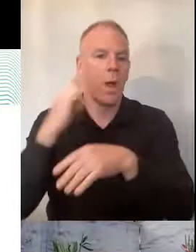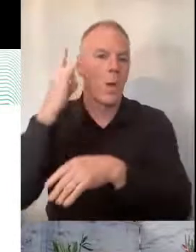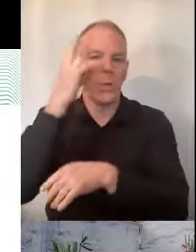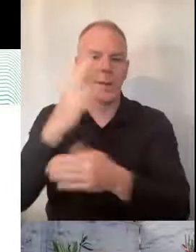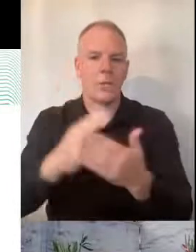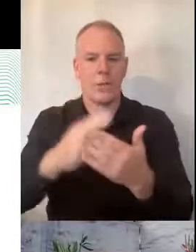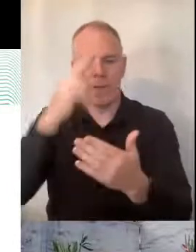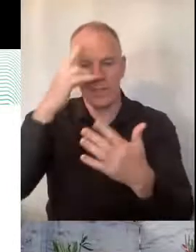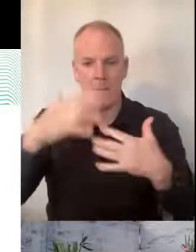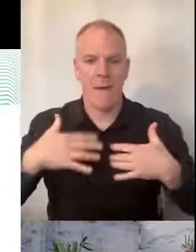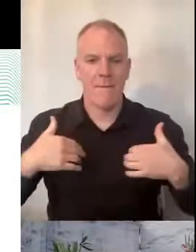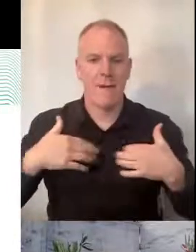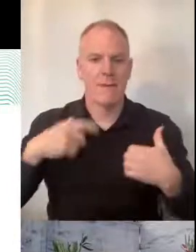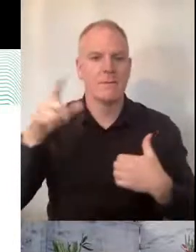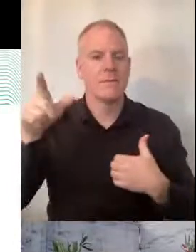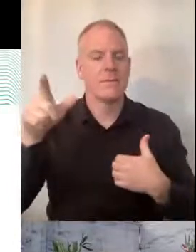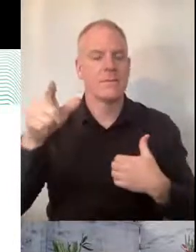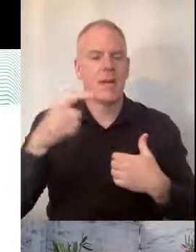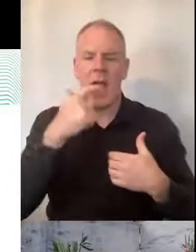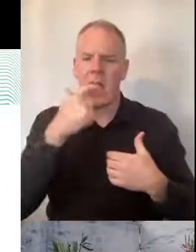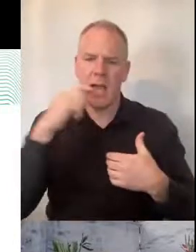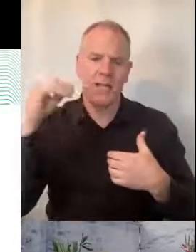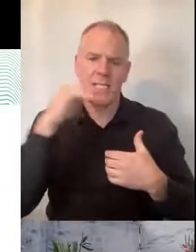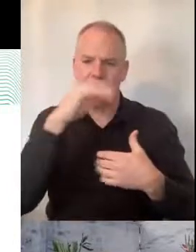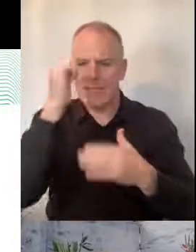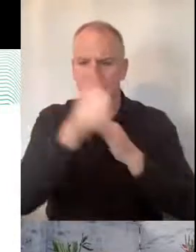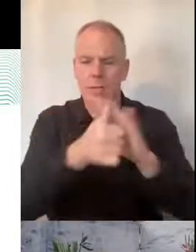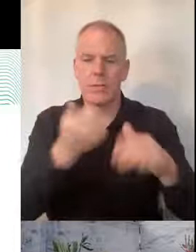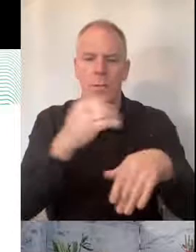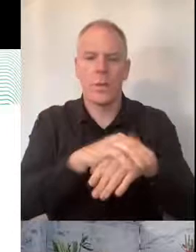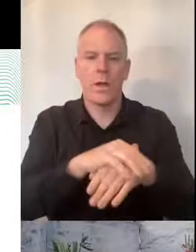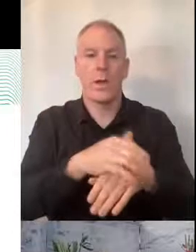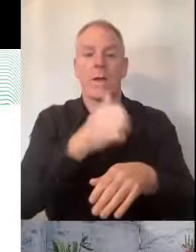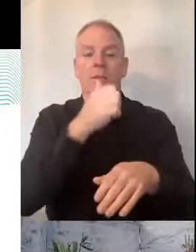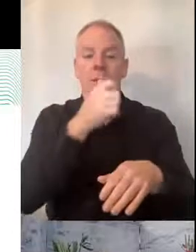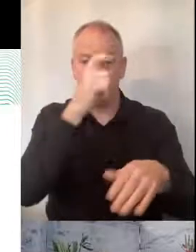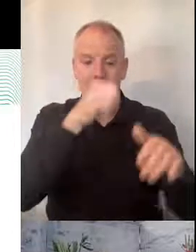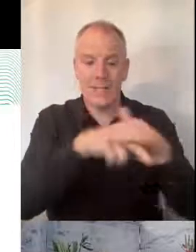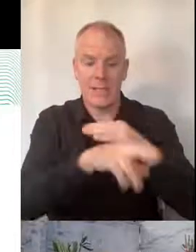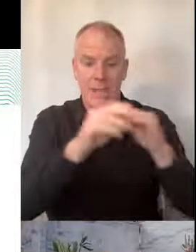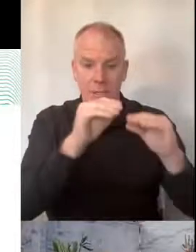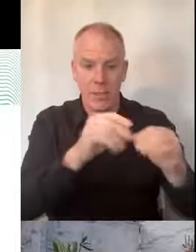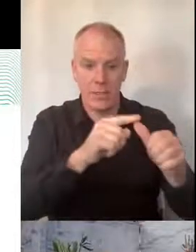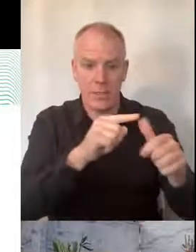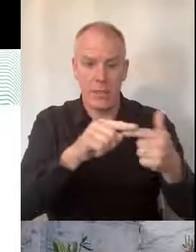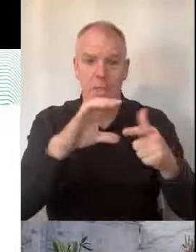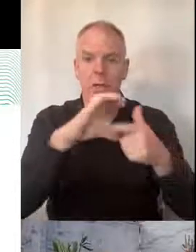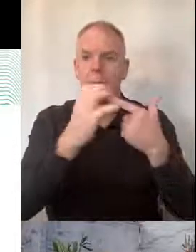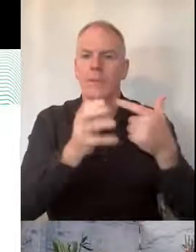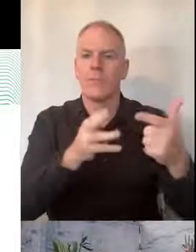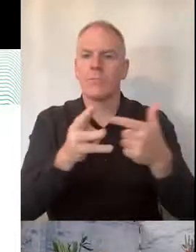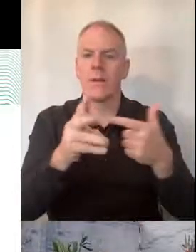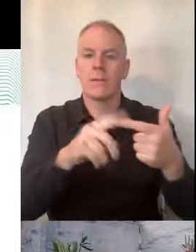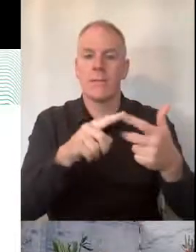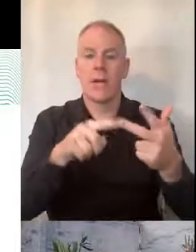Her key areas of expertise are initial teacher education, communities of practice and professional development.